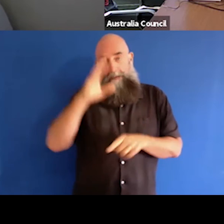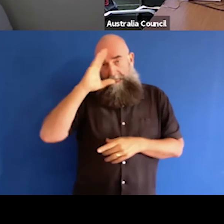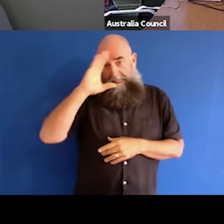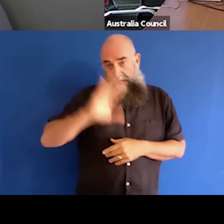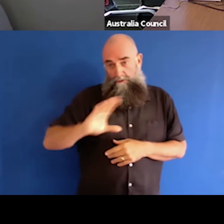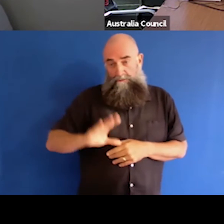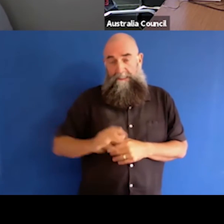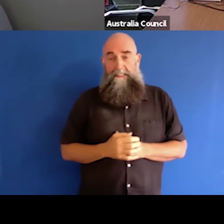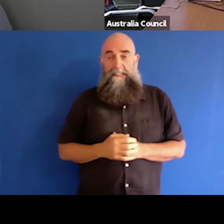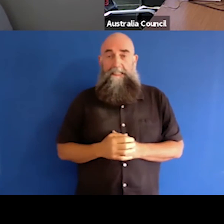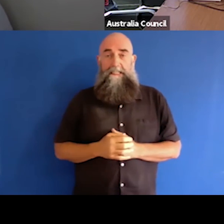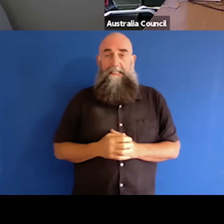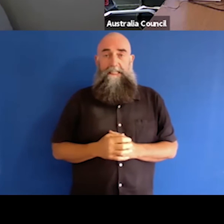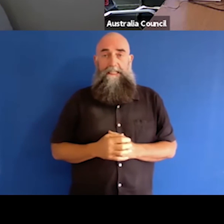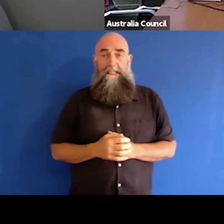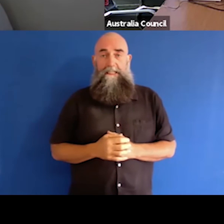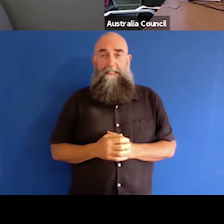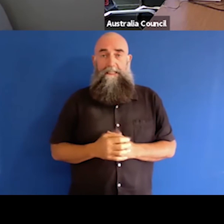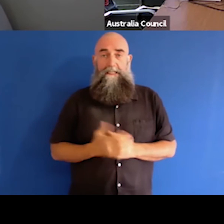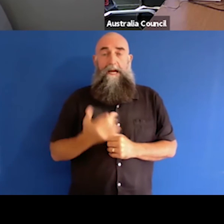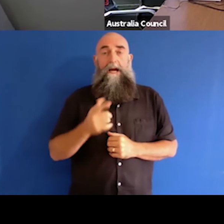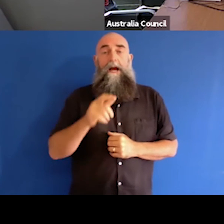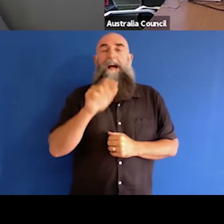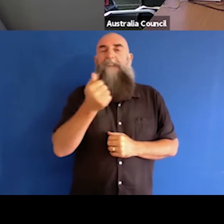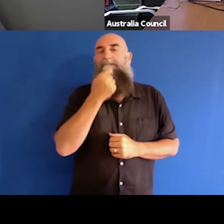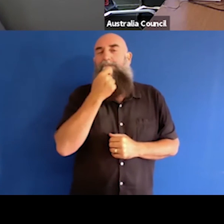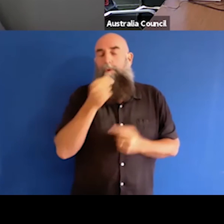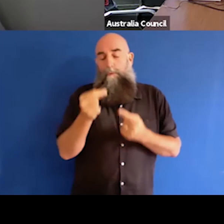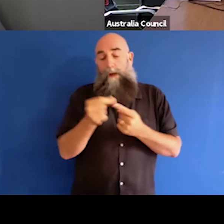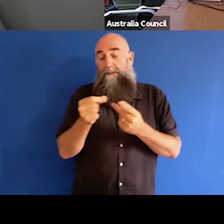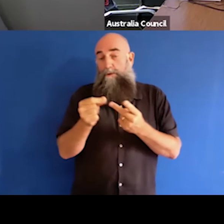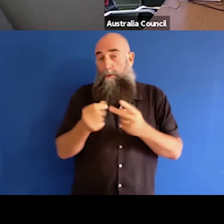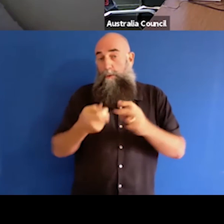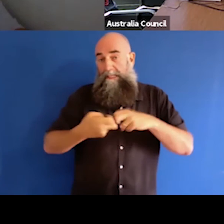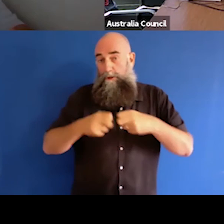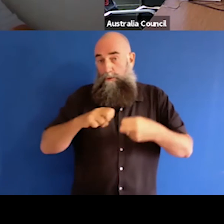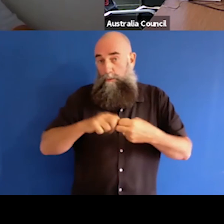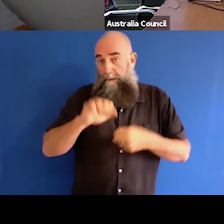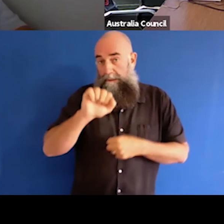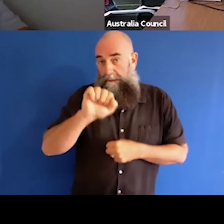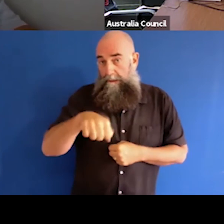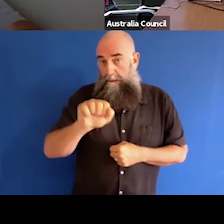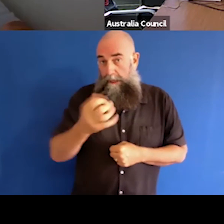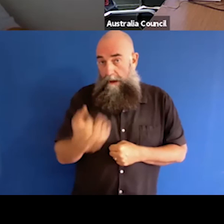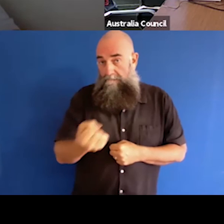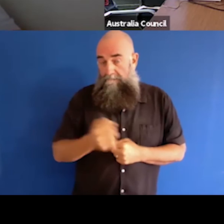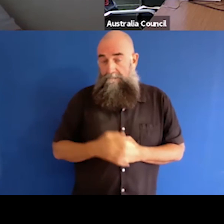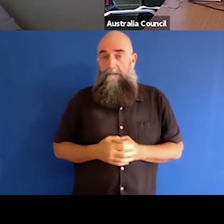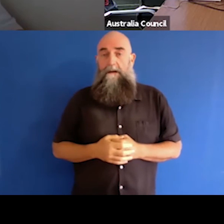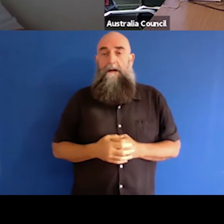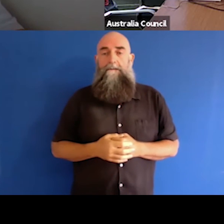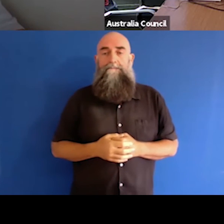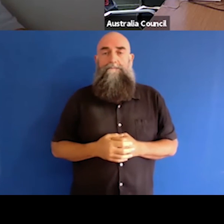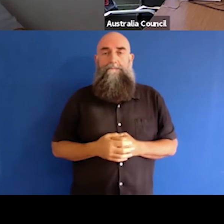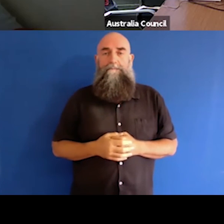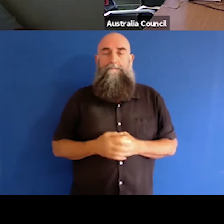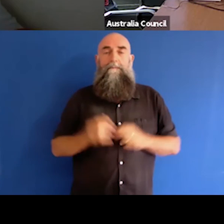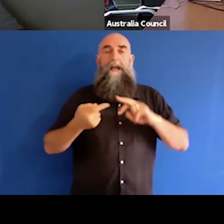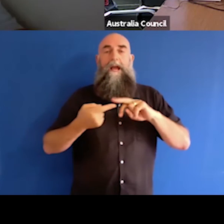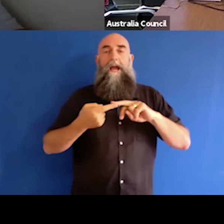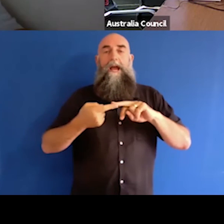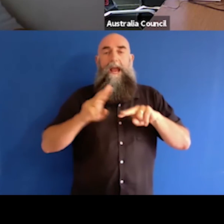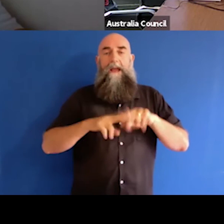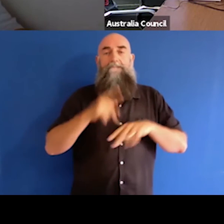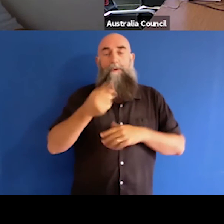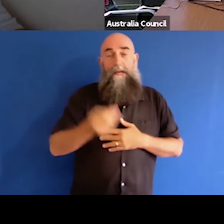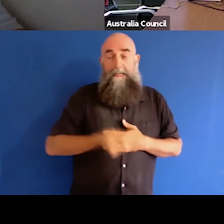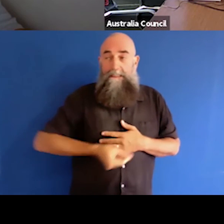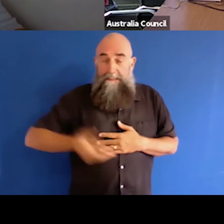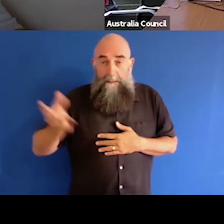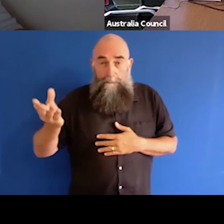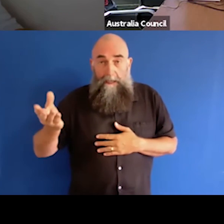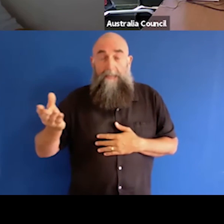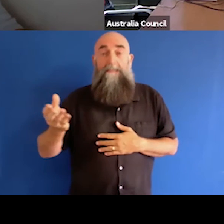There's a couple of issues there. So it's firstly, if you're applying for a grant for